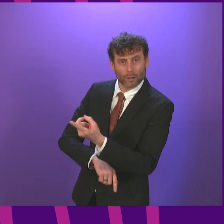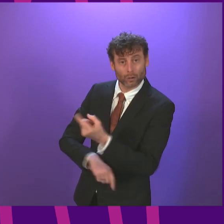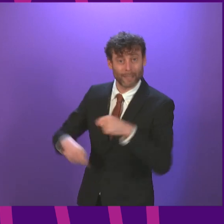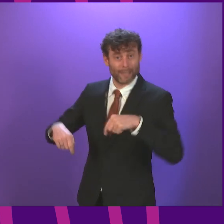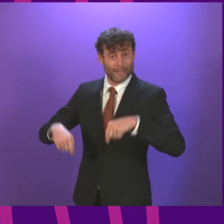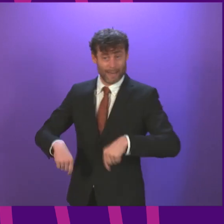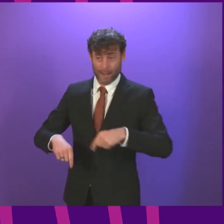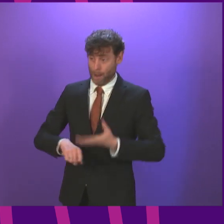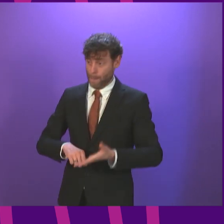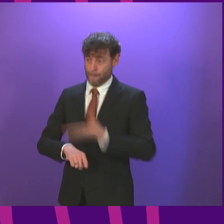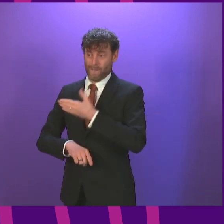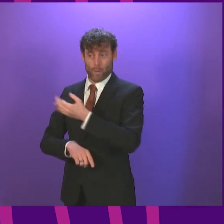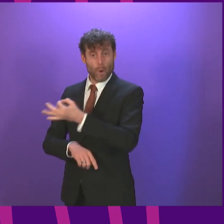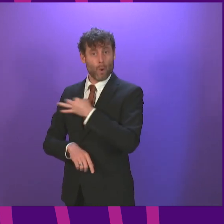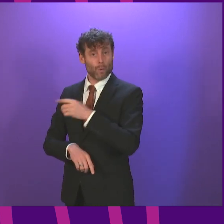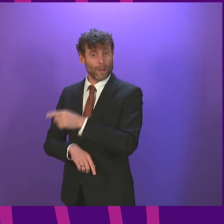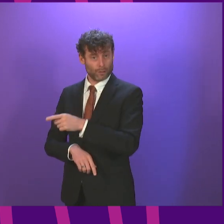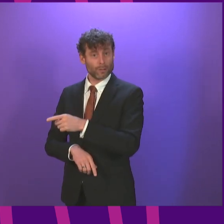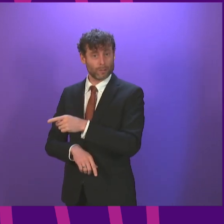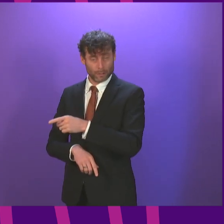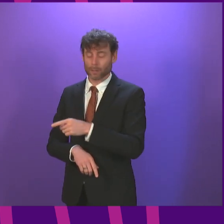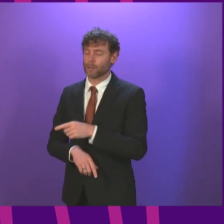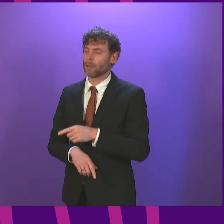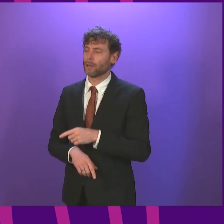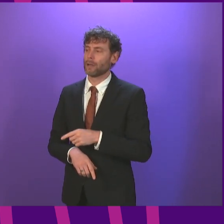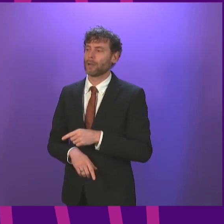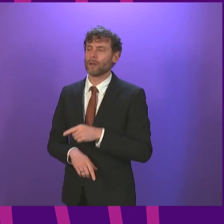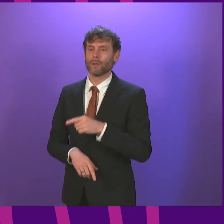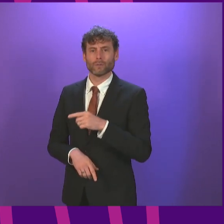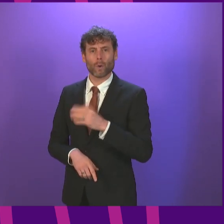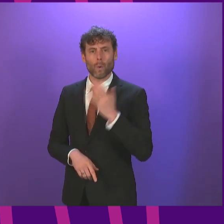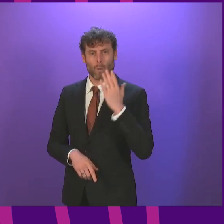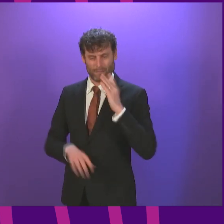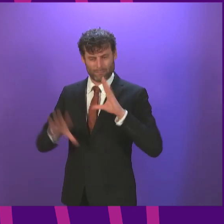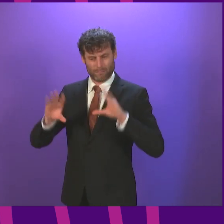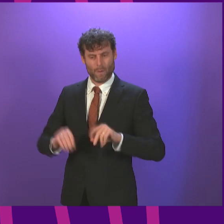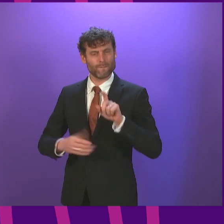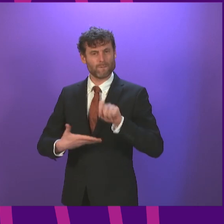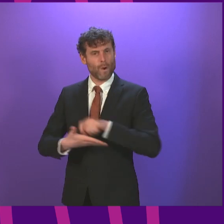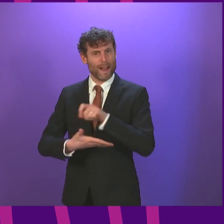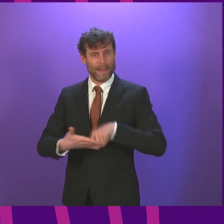before his retirement when Parliament rises for the election. As a long-term colleague